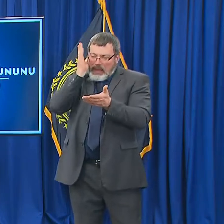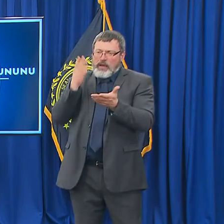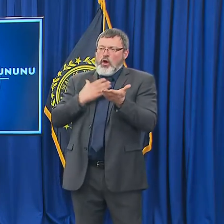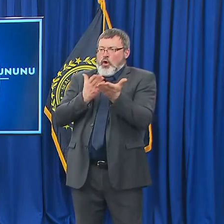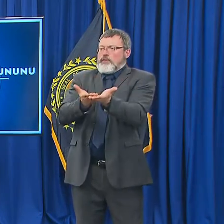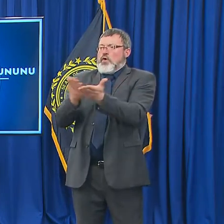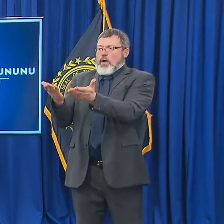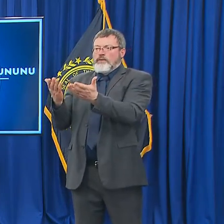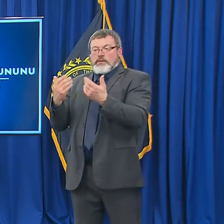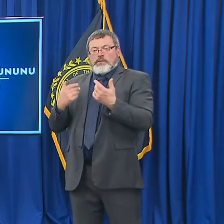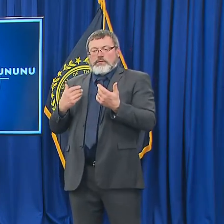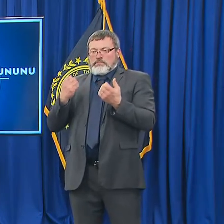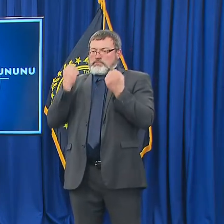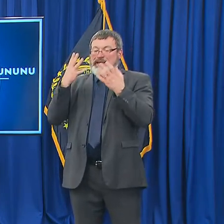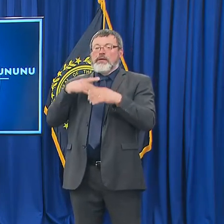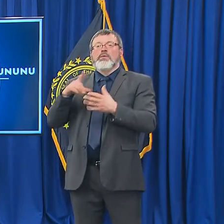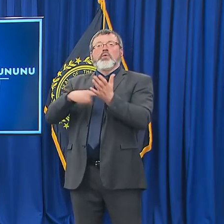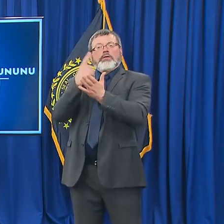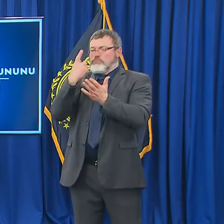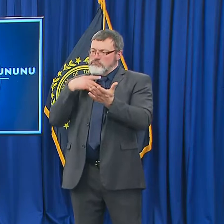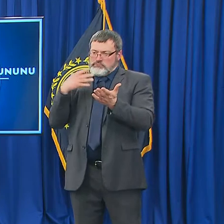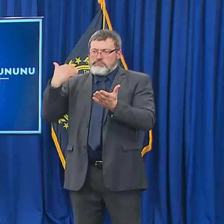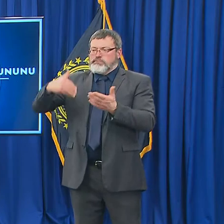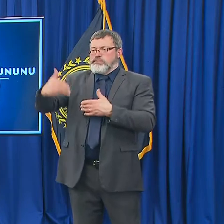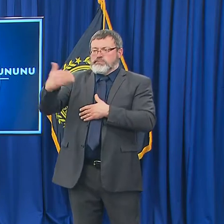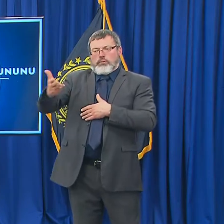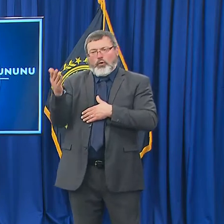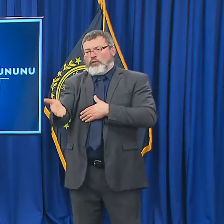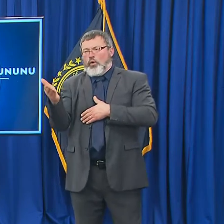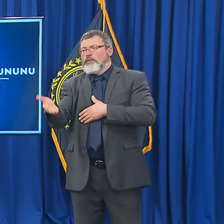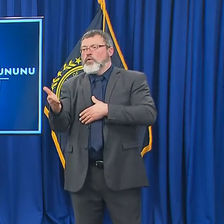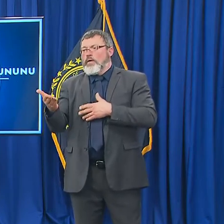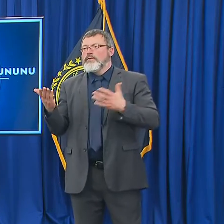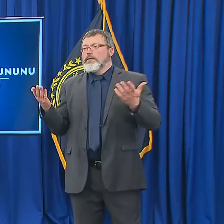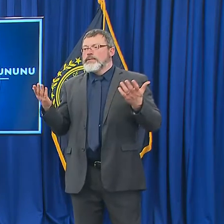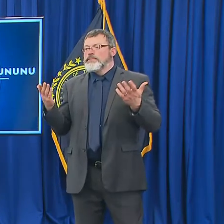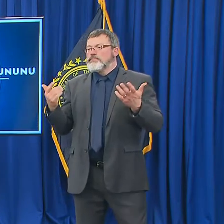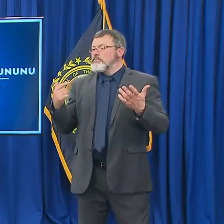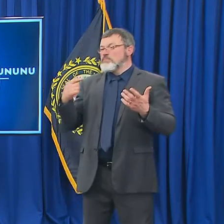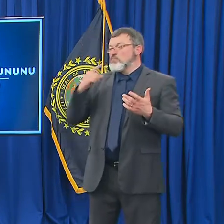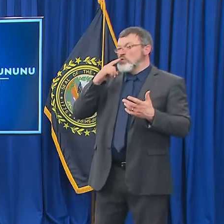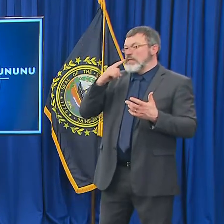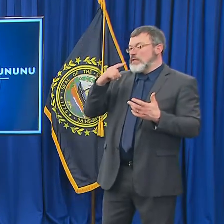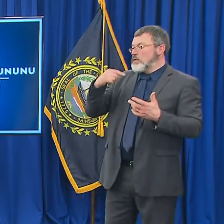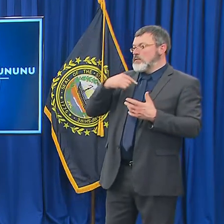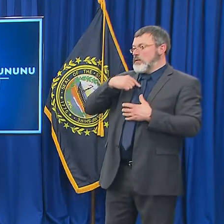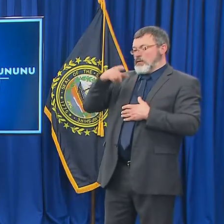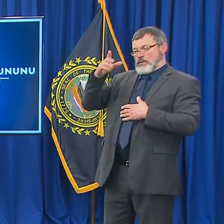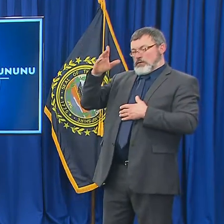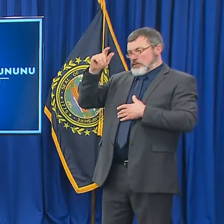But we're still going to work with those homeless individuals to make sure that, again, at least something something is offered to all of them.